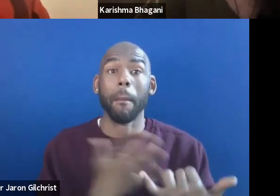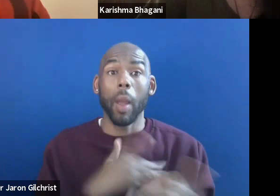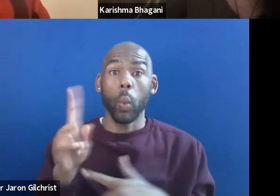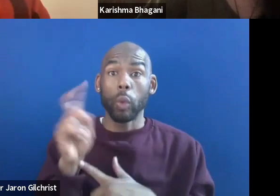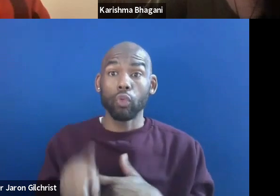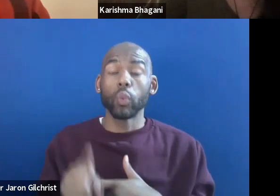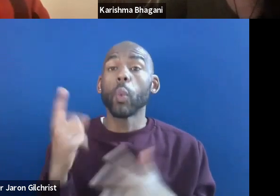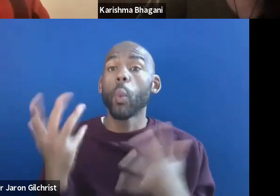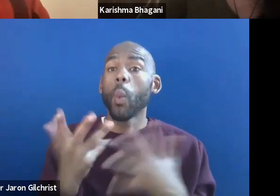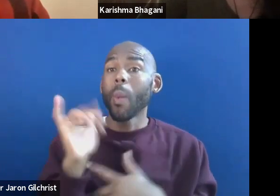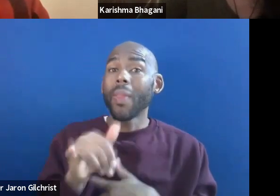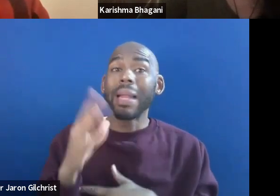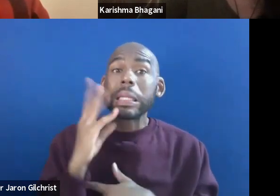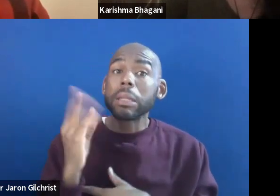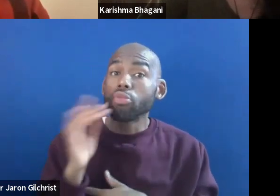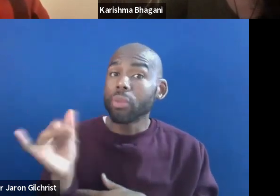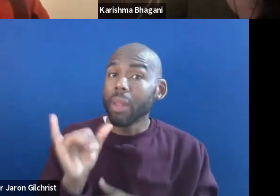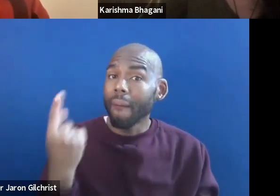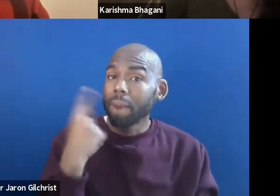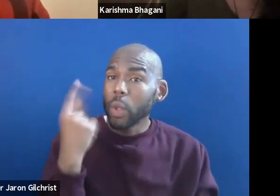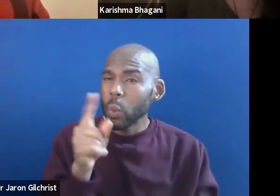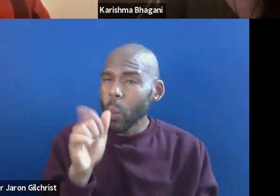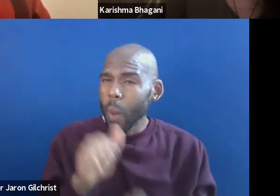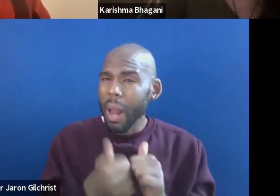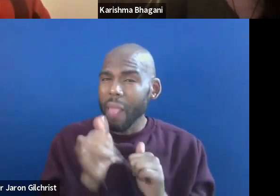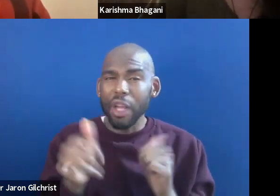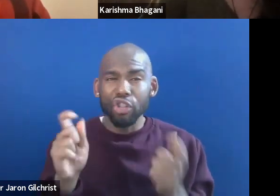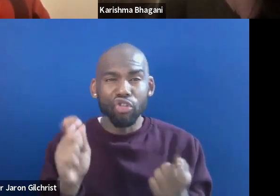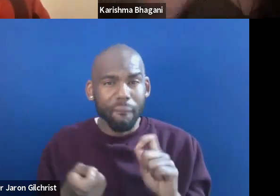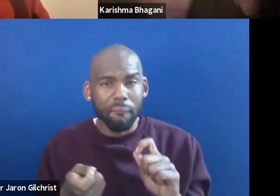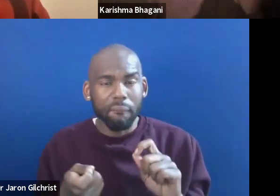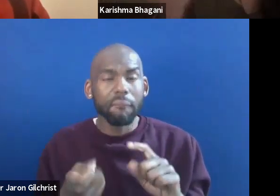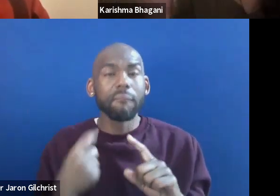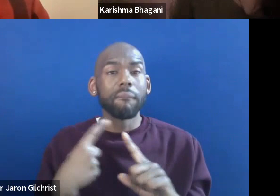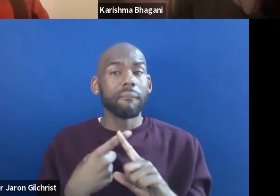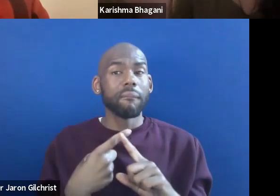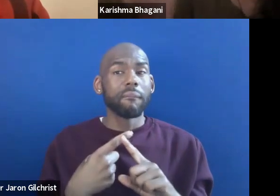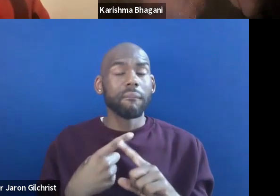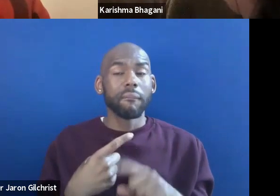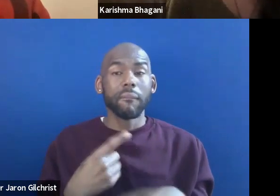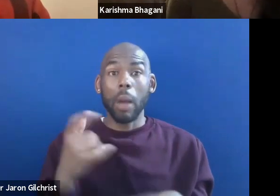What was that experience like for you? How did that shift, you know, from that, I mean, it was a big shift for everybody